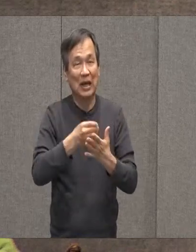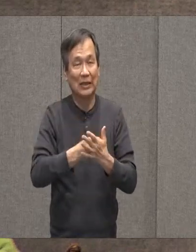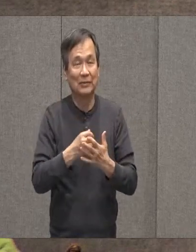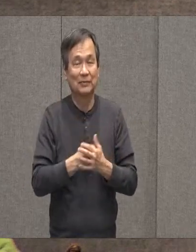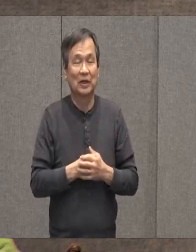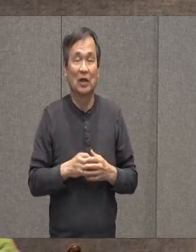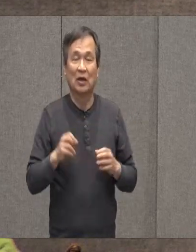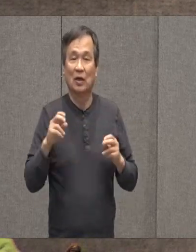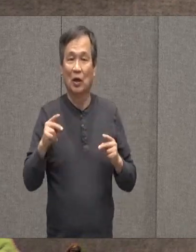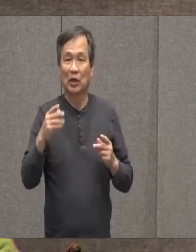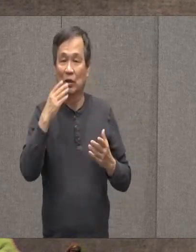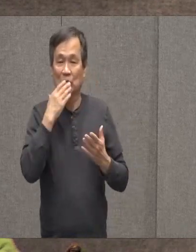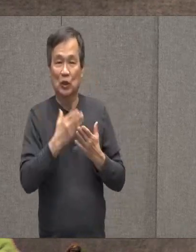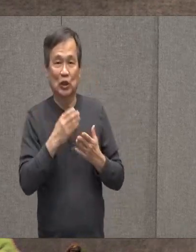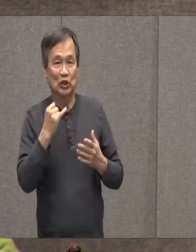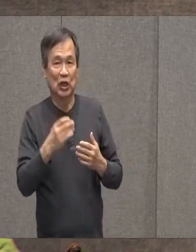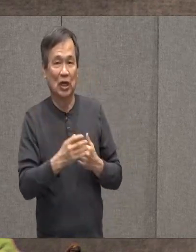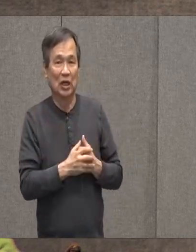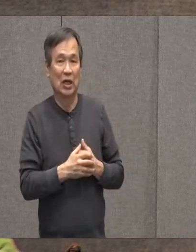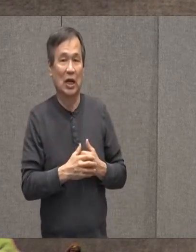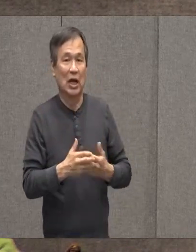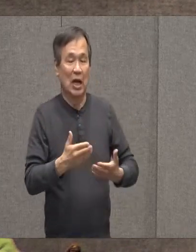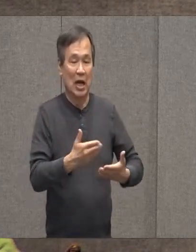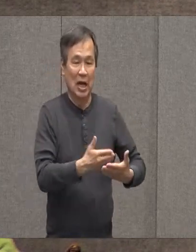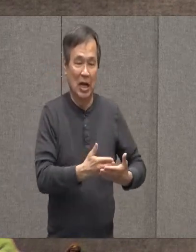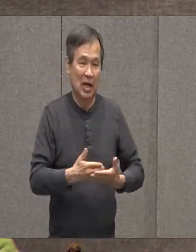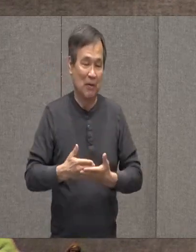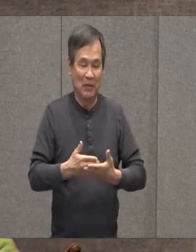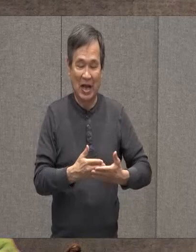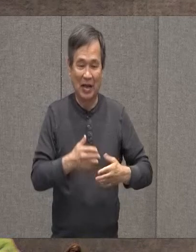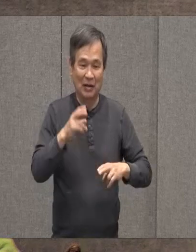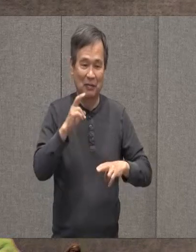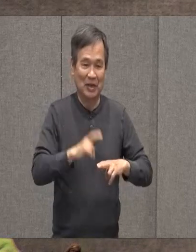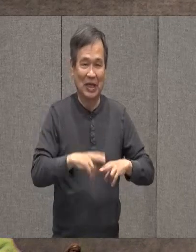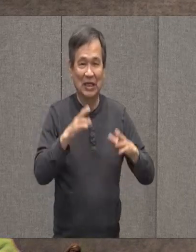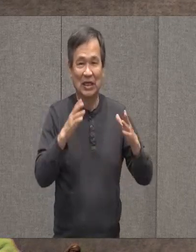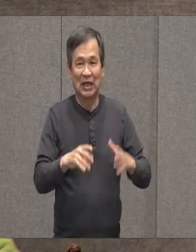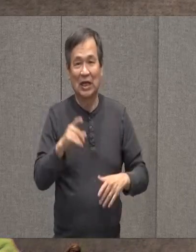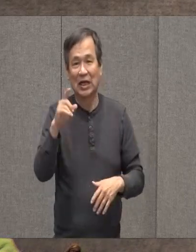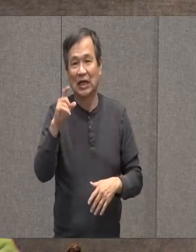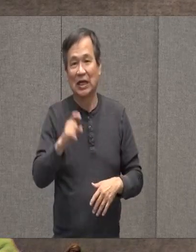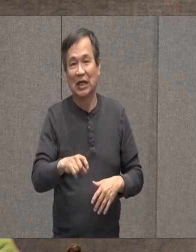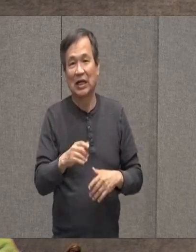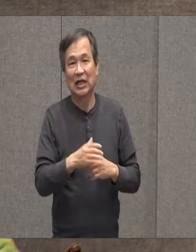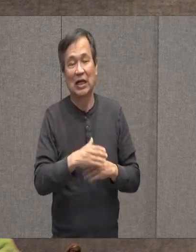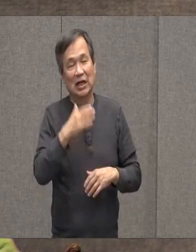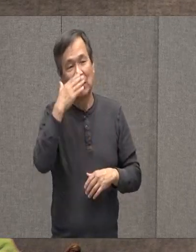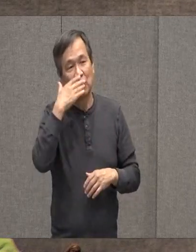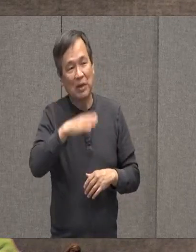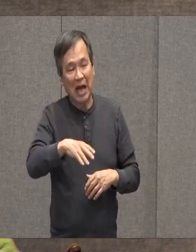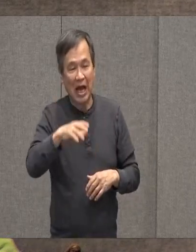Here's a tough one, a babysitter is desperately needed for a very badly behaved ogre.